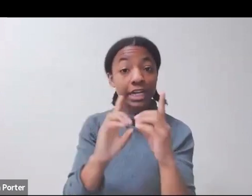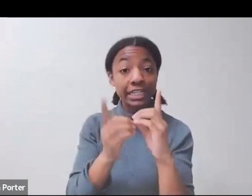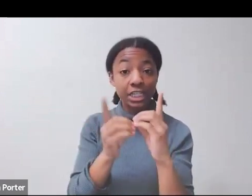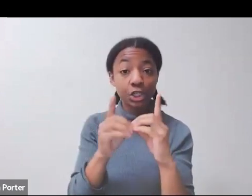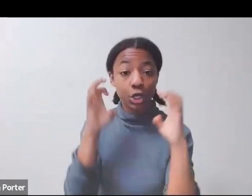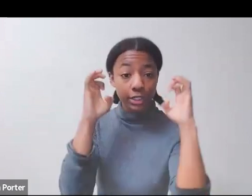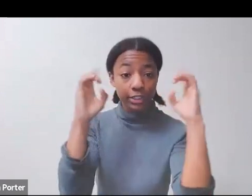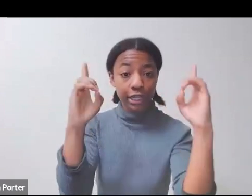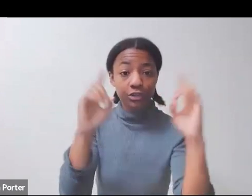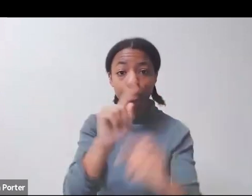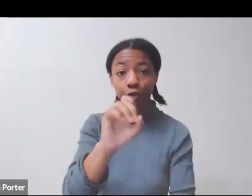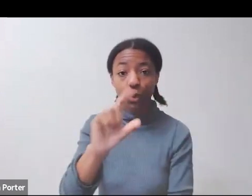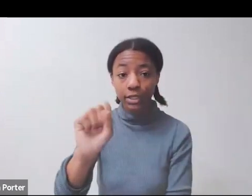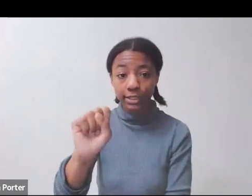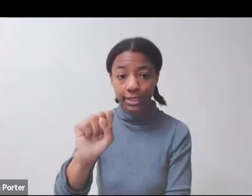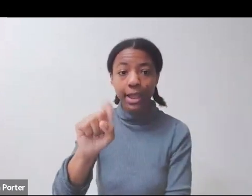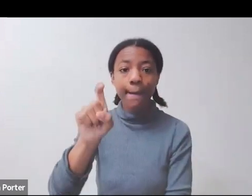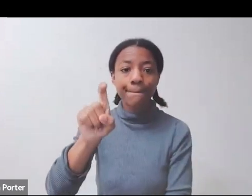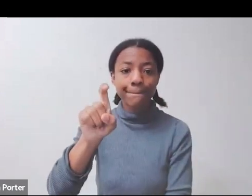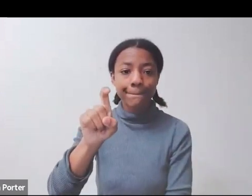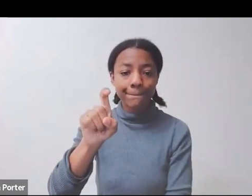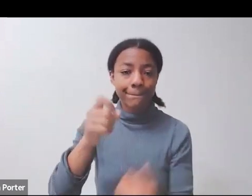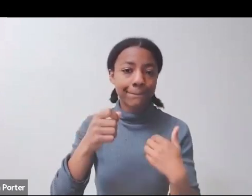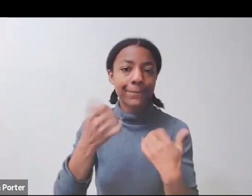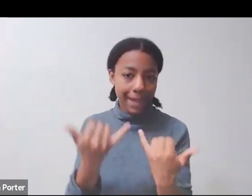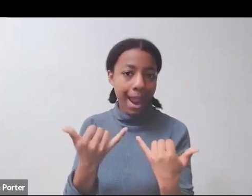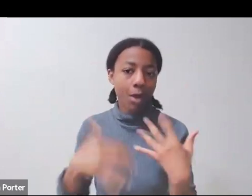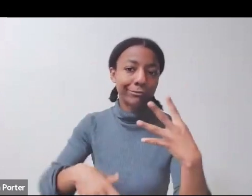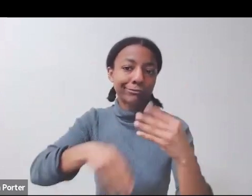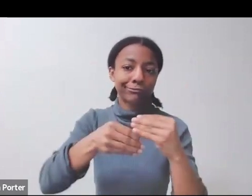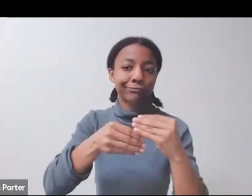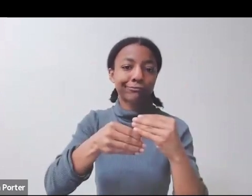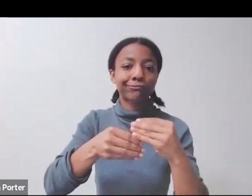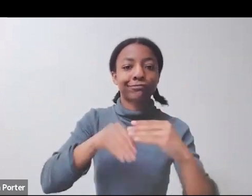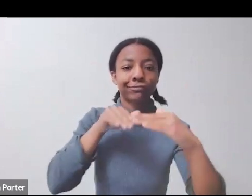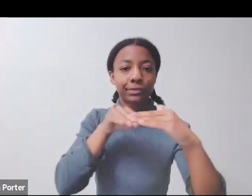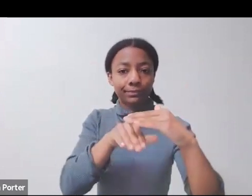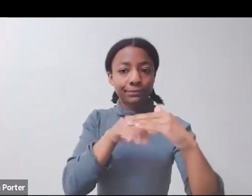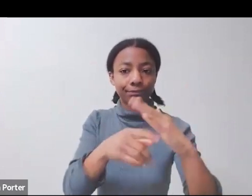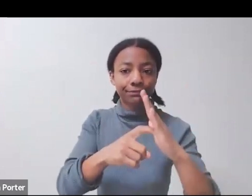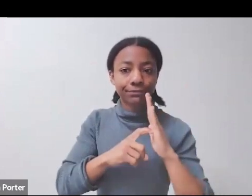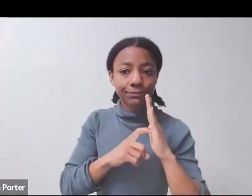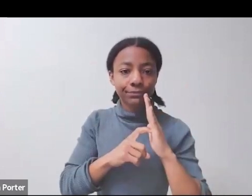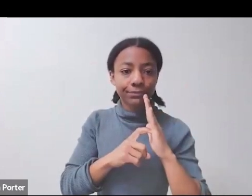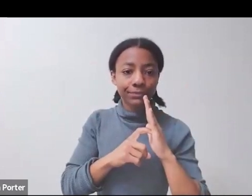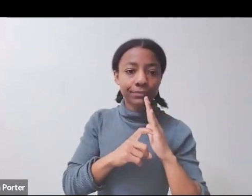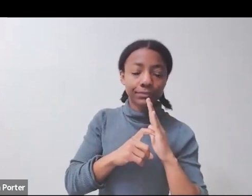Now, this should have been accessible anyway based on pre-existing legislation, but this one had a little bit more teeth. There were fines involved in it. It meant Maryland